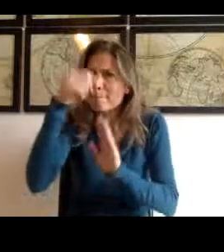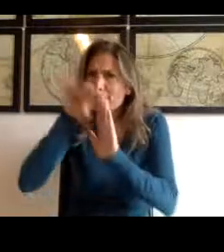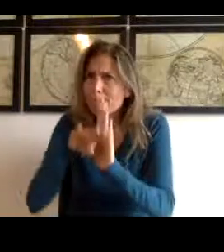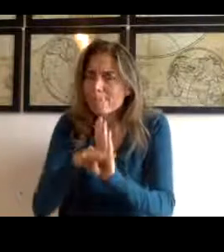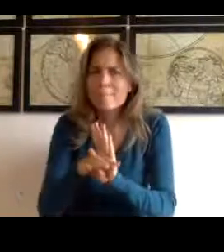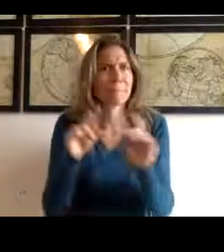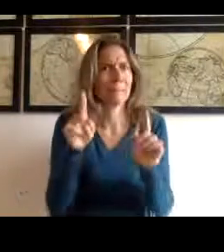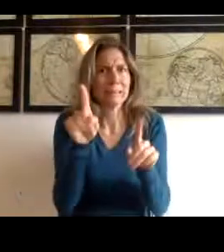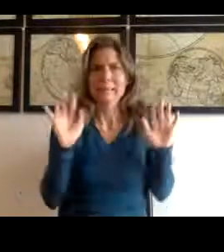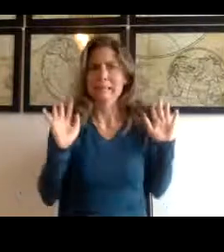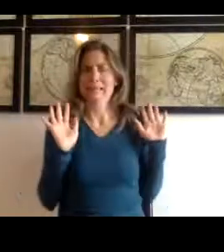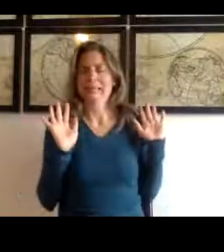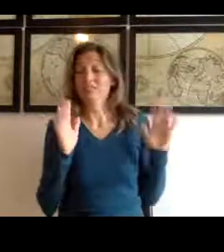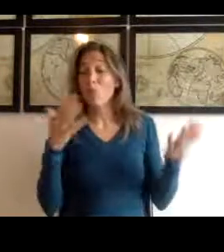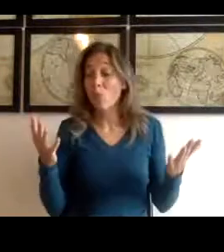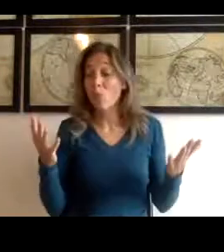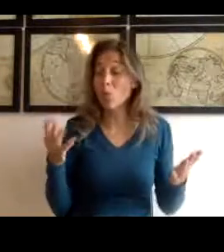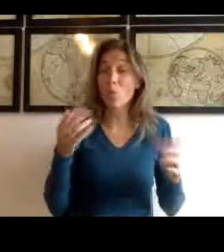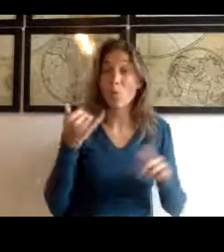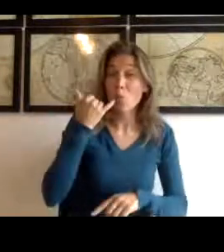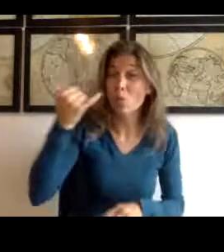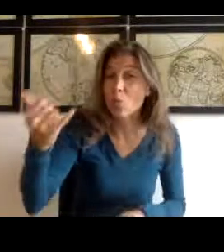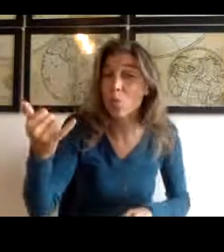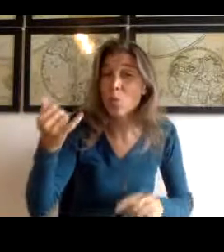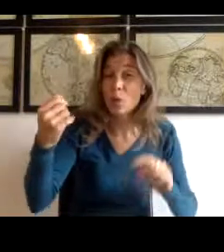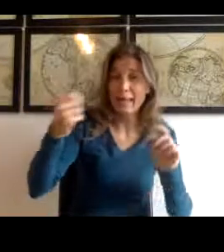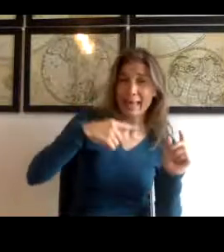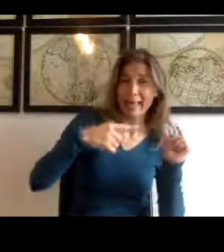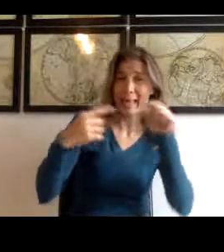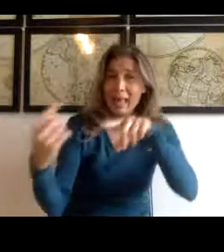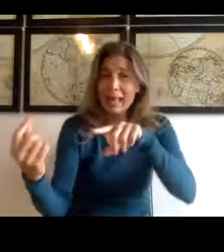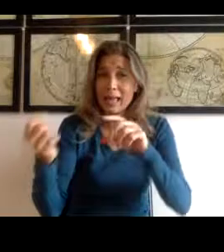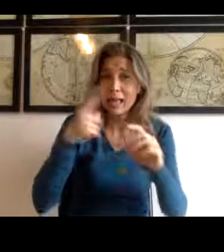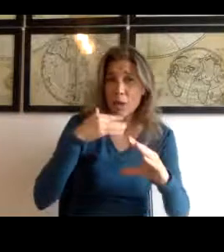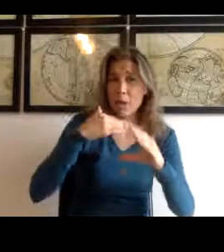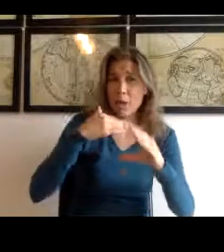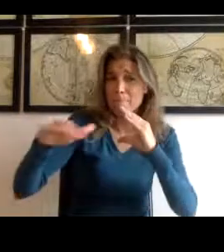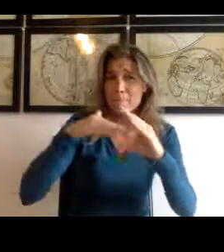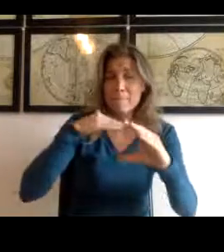There is a lot of uncertainty and questions around that.